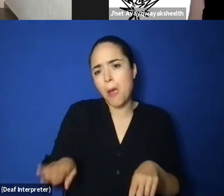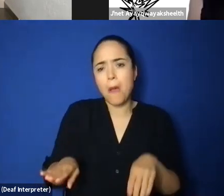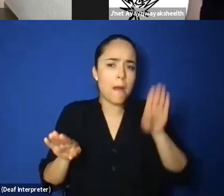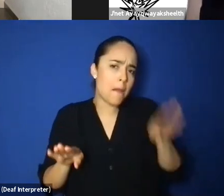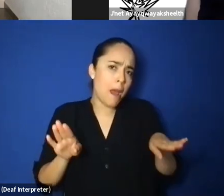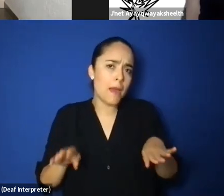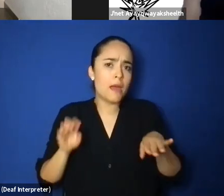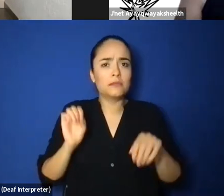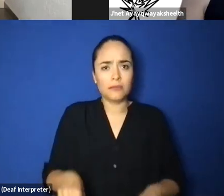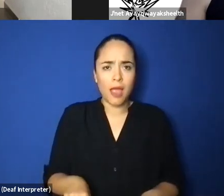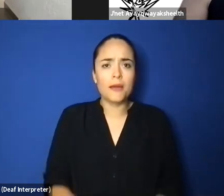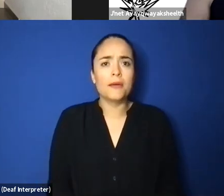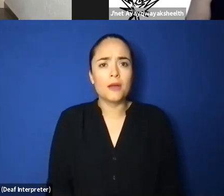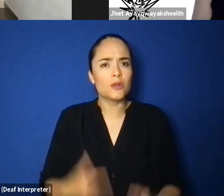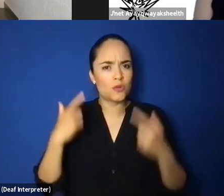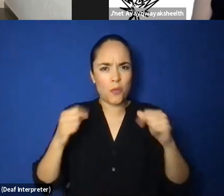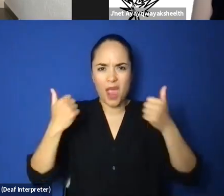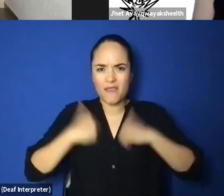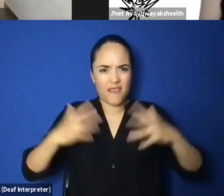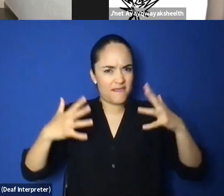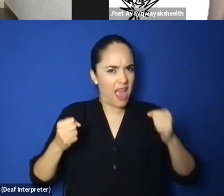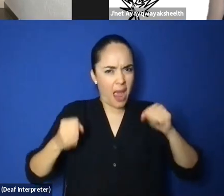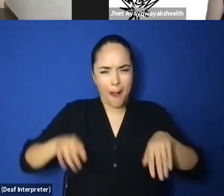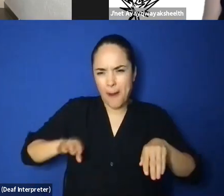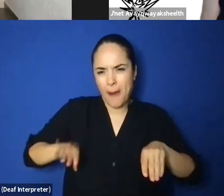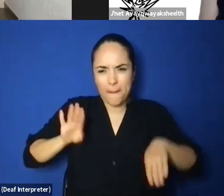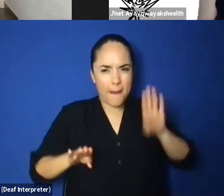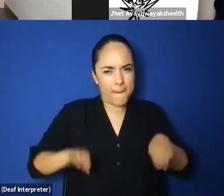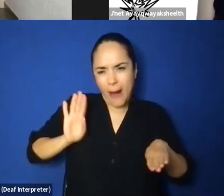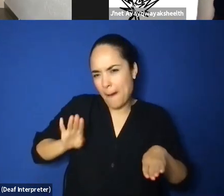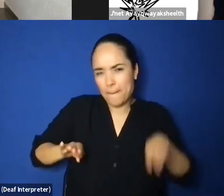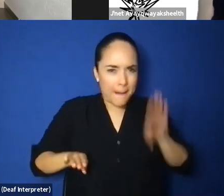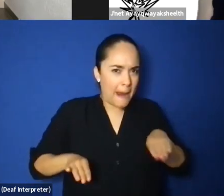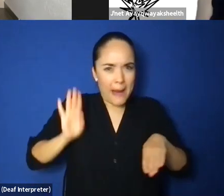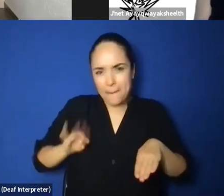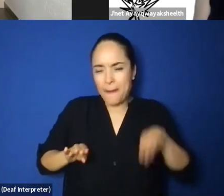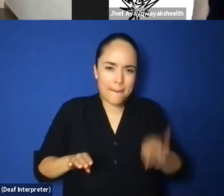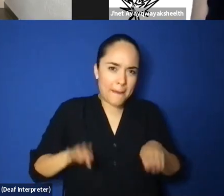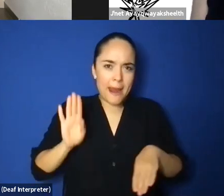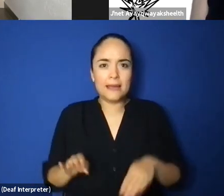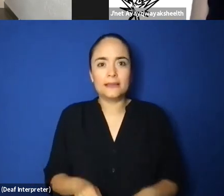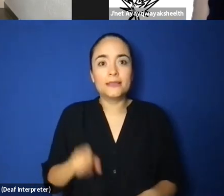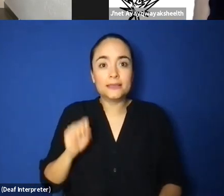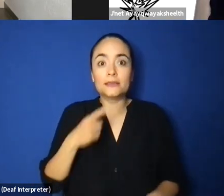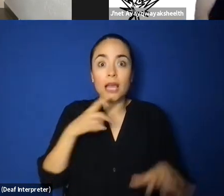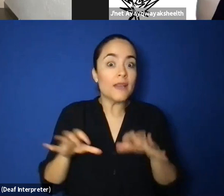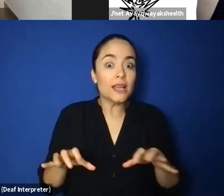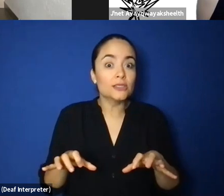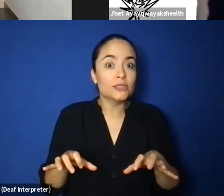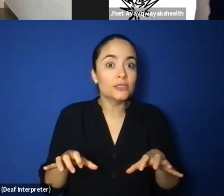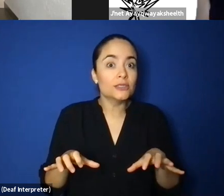right. And then, when I say freeze, or when I say stop, I want you to freeze. Okay, so I'm gonna do